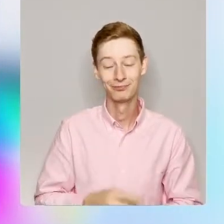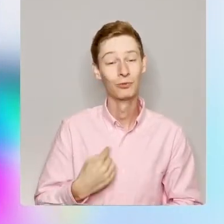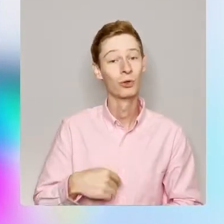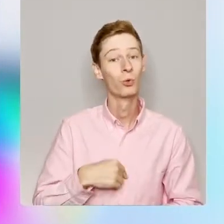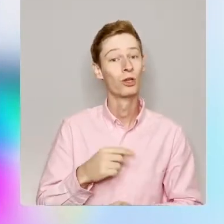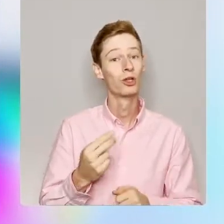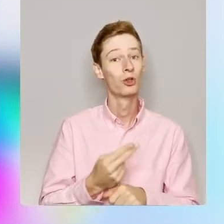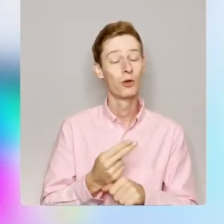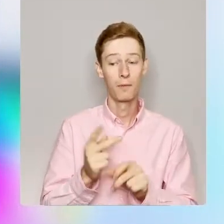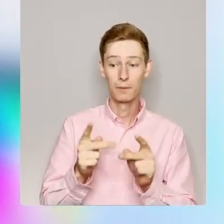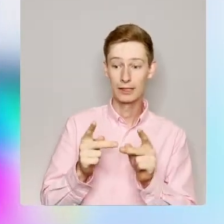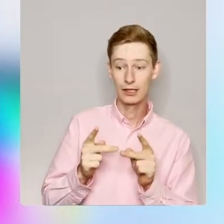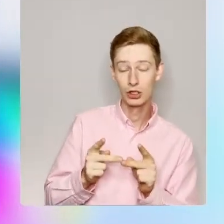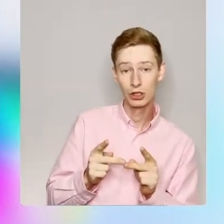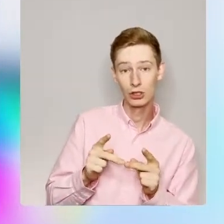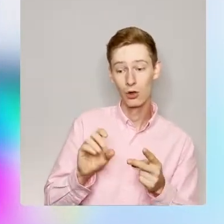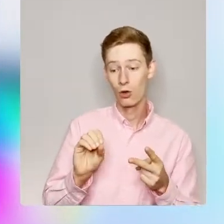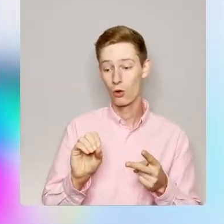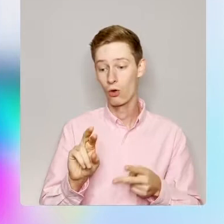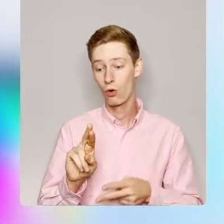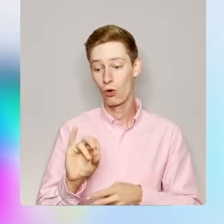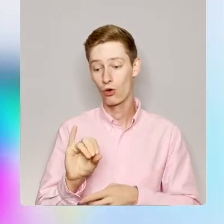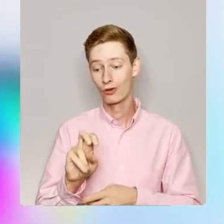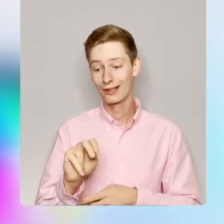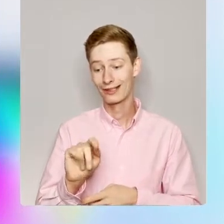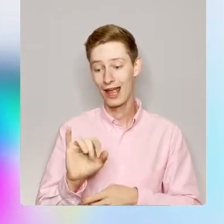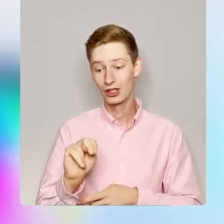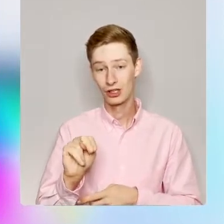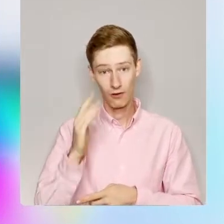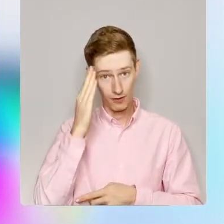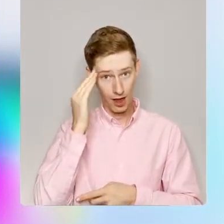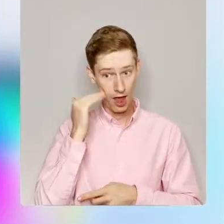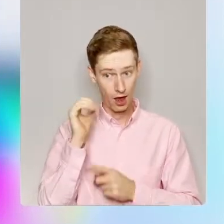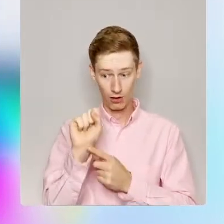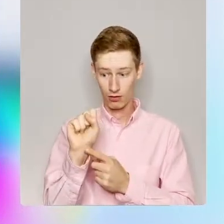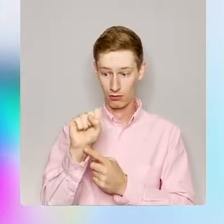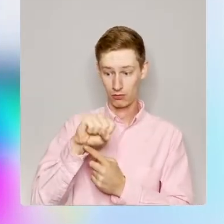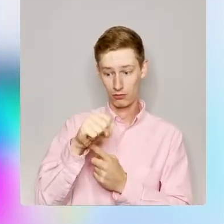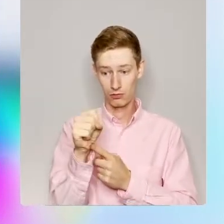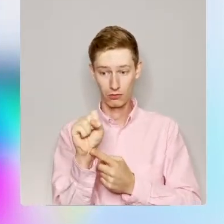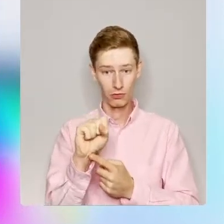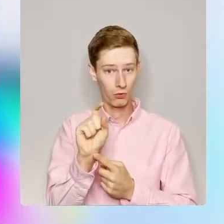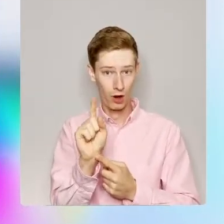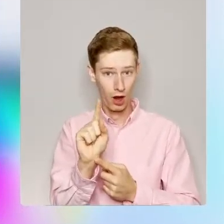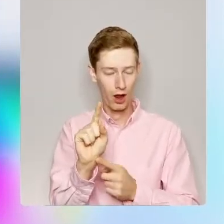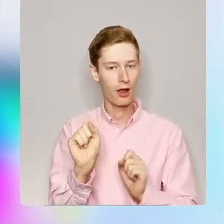We can use the position and orientation of a person's head to automatically adjust the time